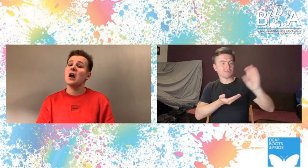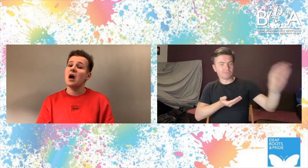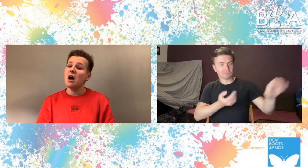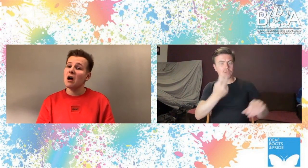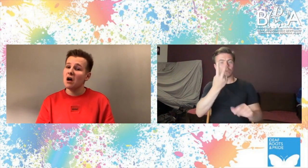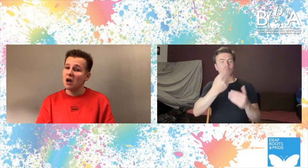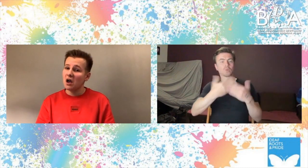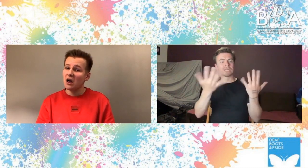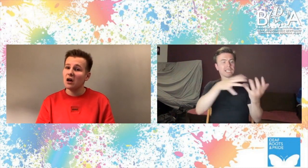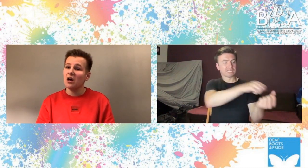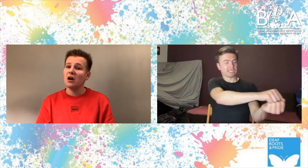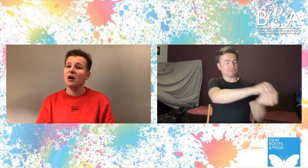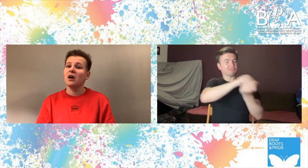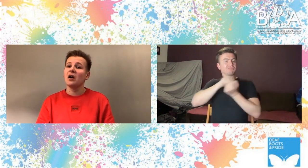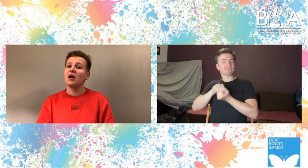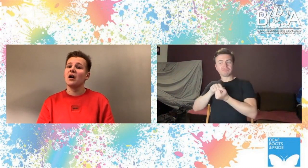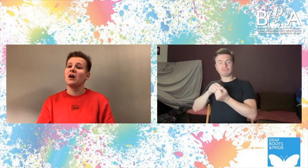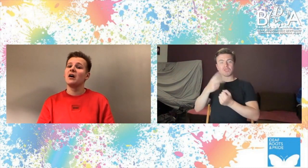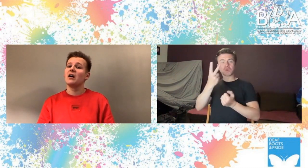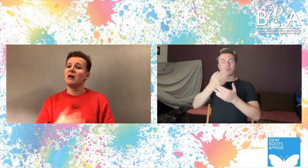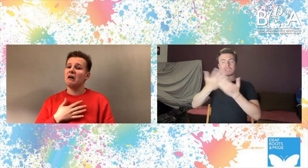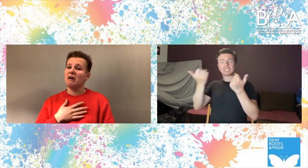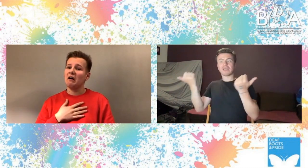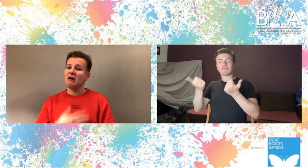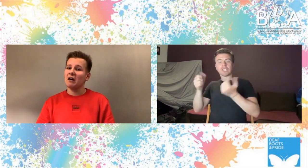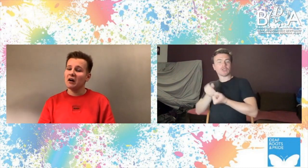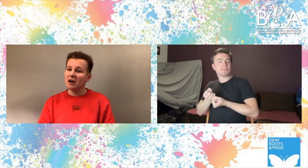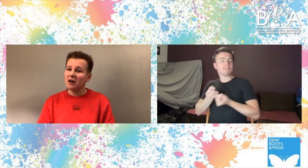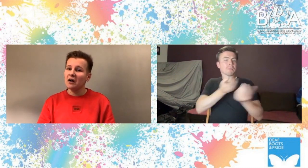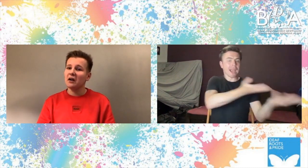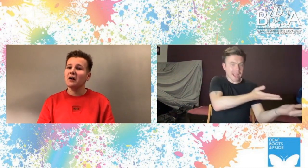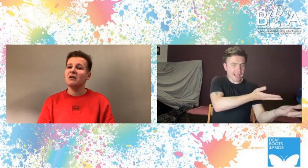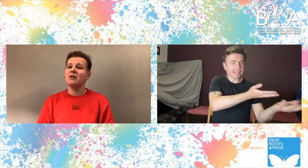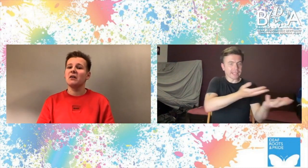for the right to borrow them and when you have finished you give them back to